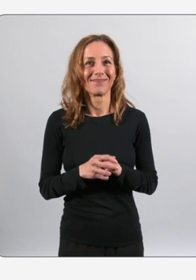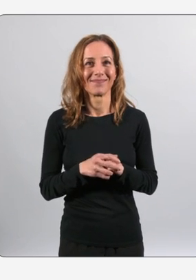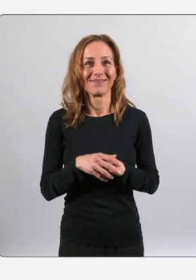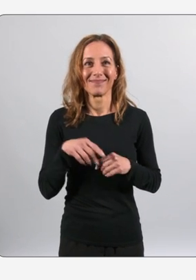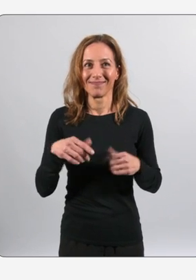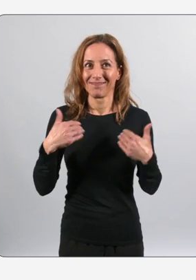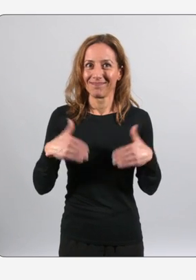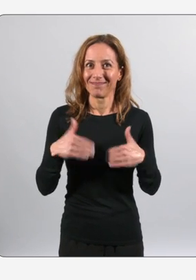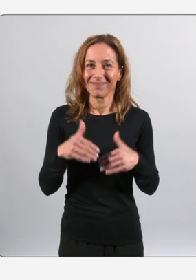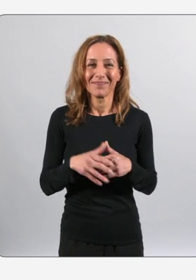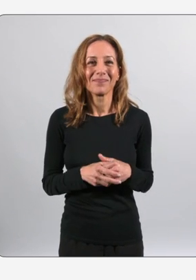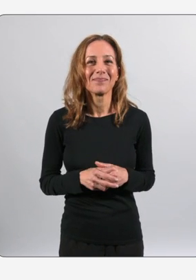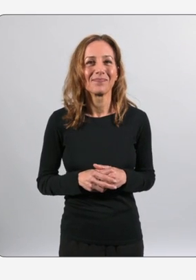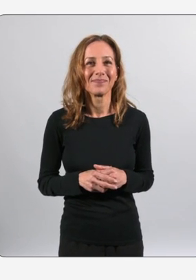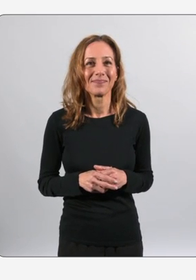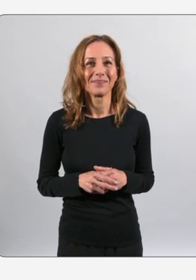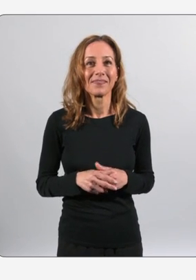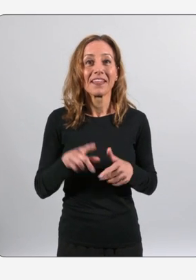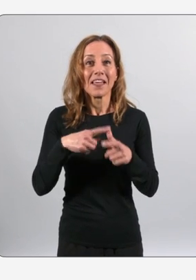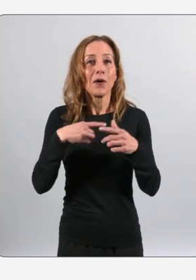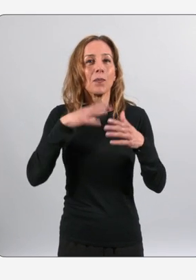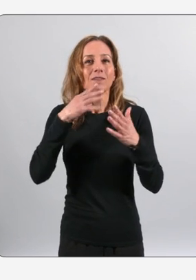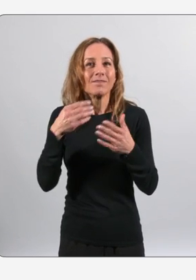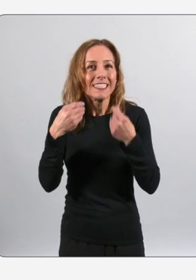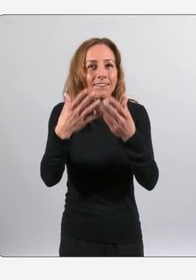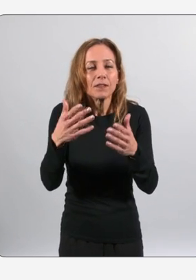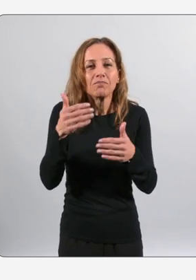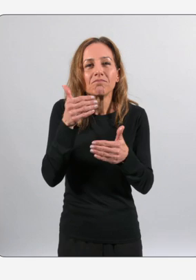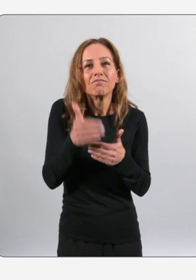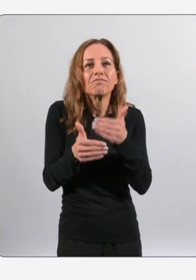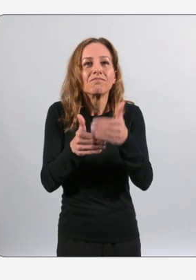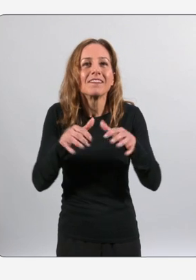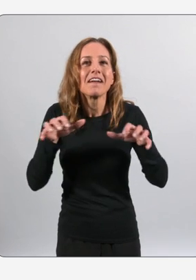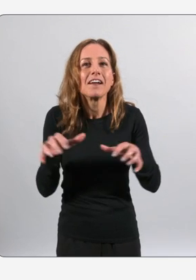And then I'm going to give you some actionable steps to unlock the benefits of